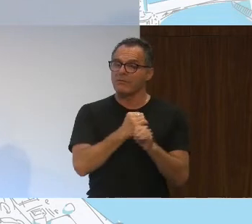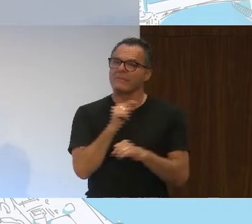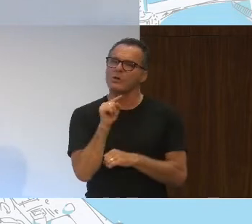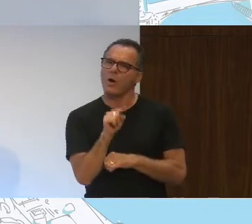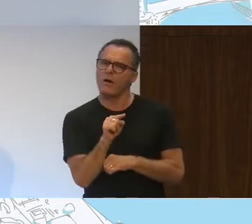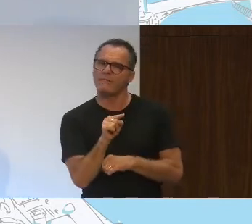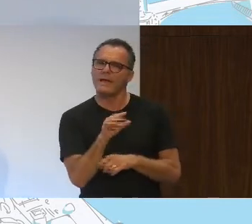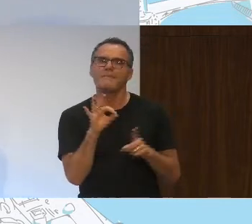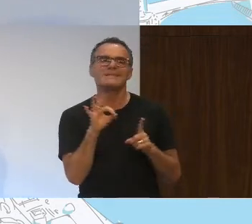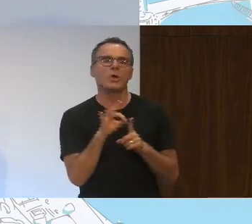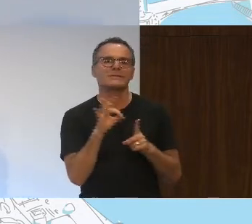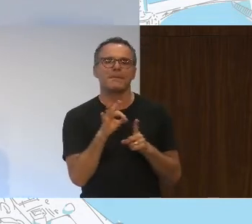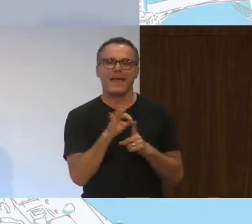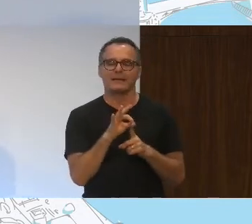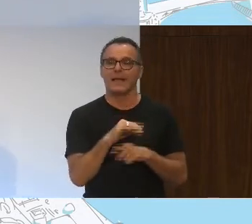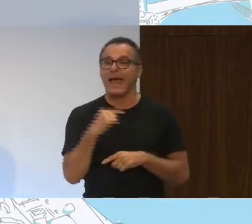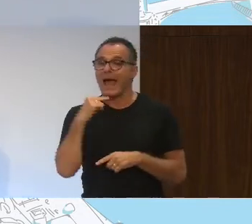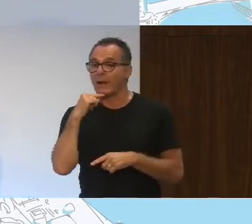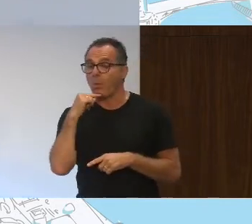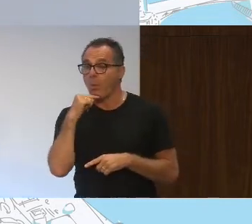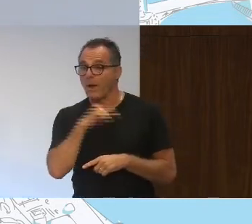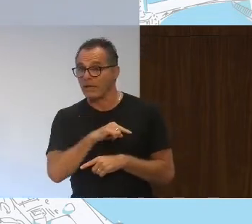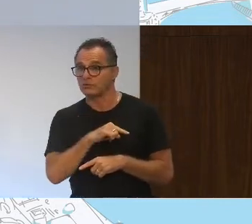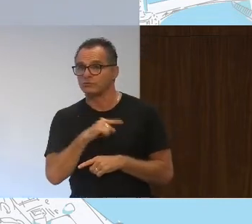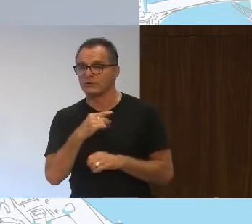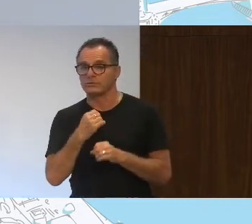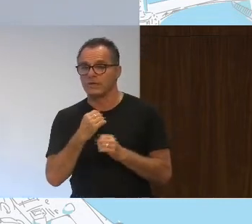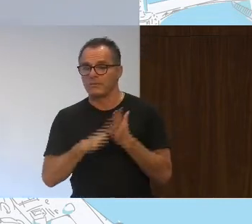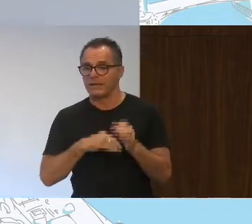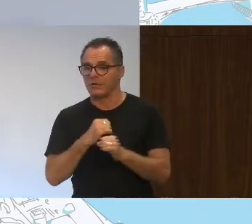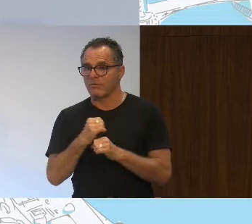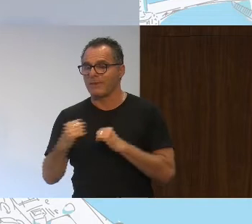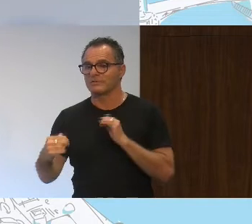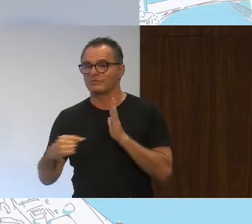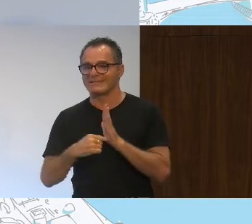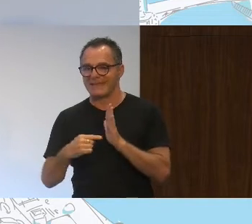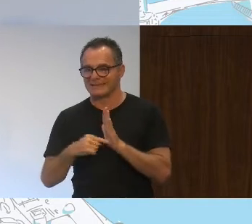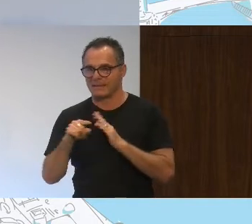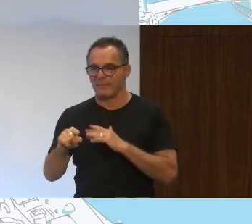Pizotiphen and a 100 milligrams of sumatriptan to manage my migraine for the last 40 years? I'm 69.